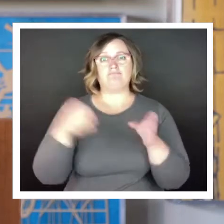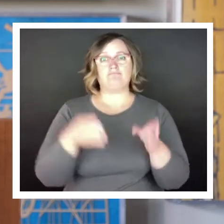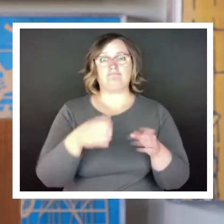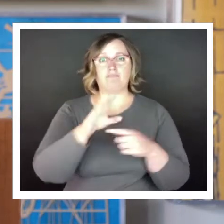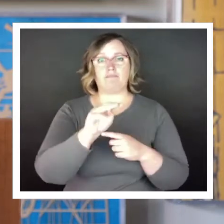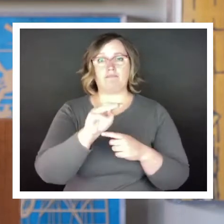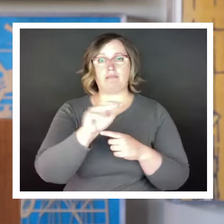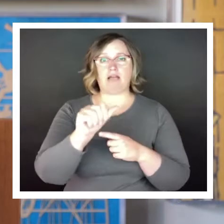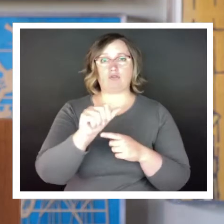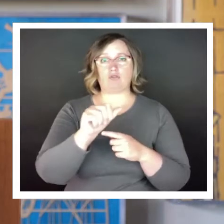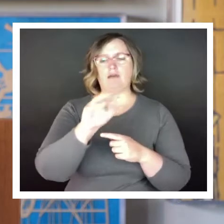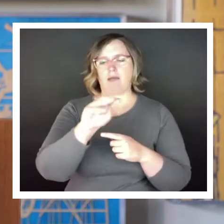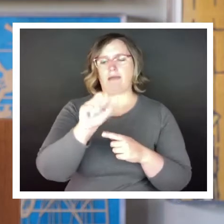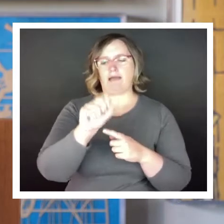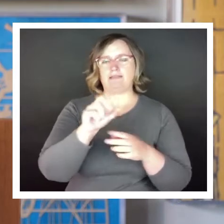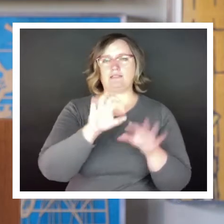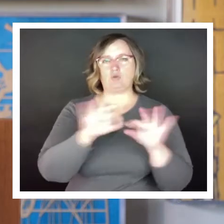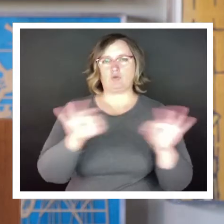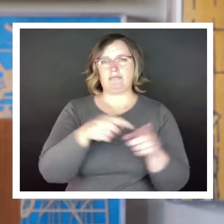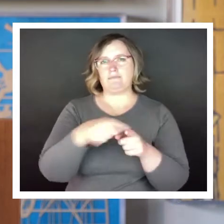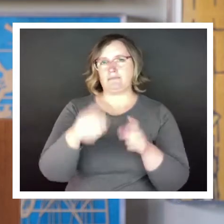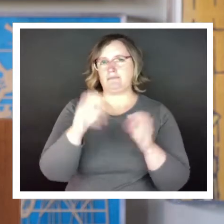in Special Education and Teaching here at Portland State.